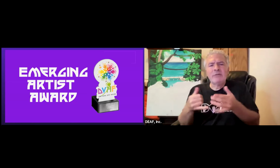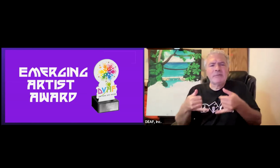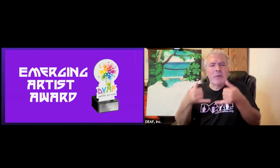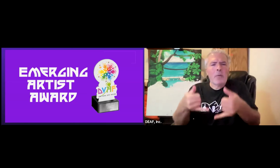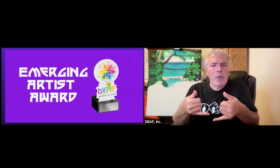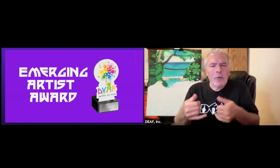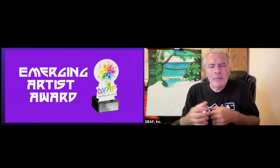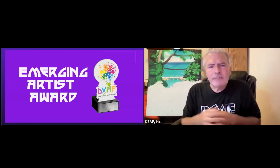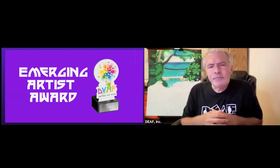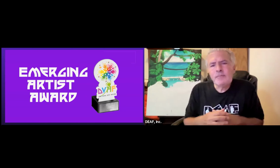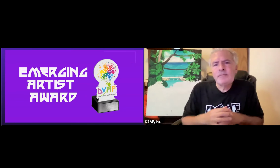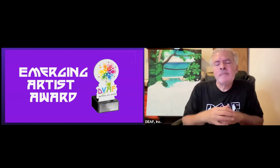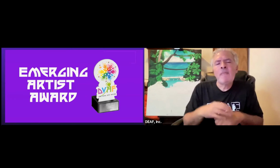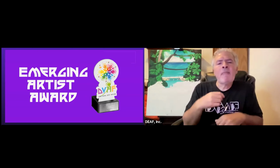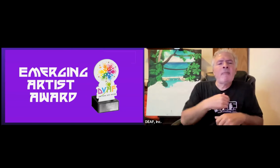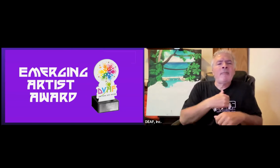The emerging artist award.